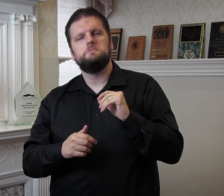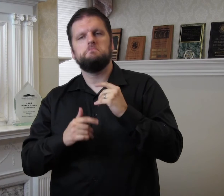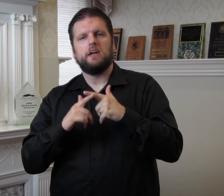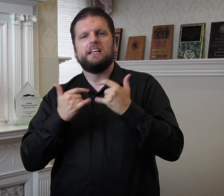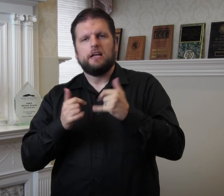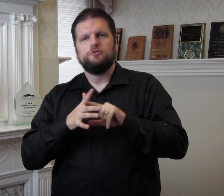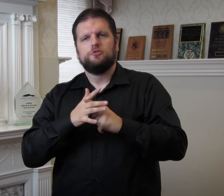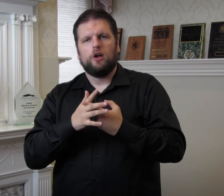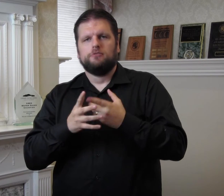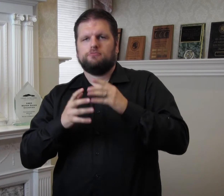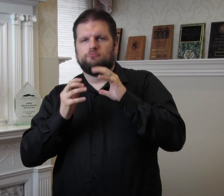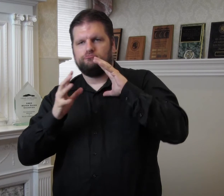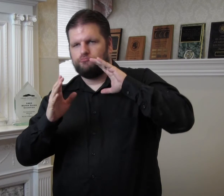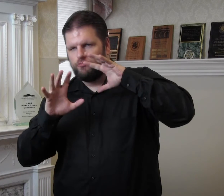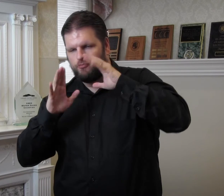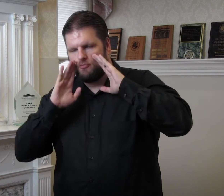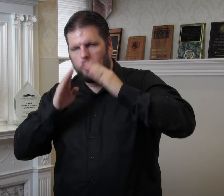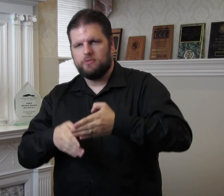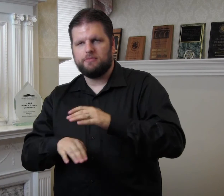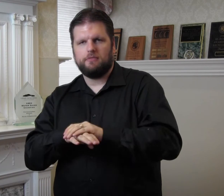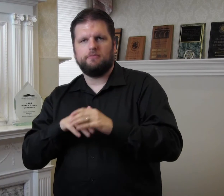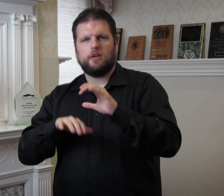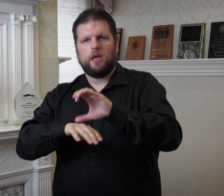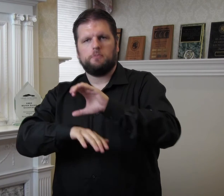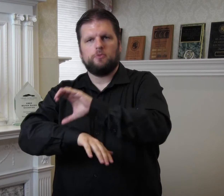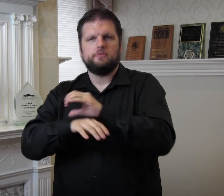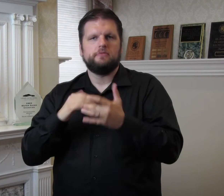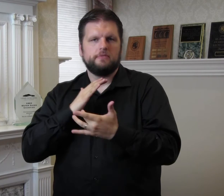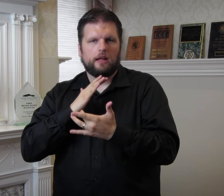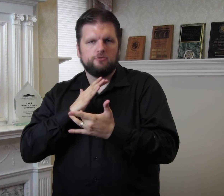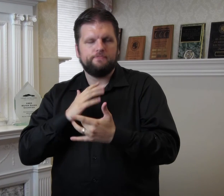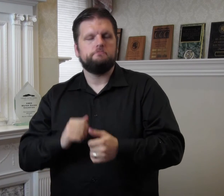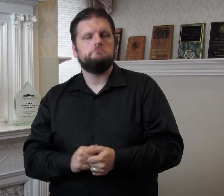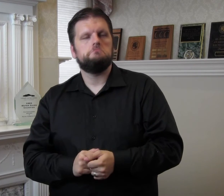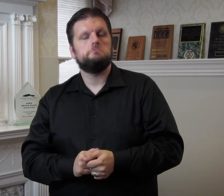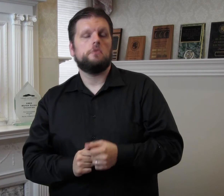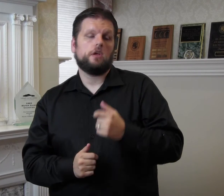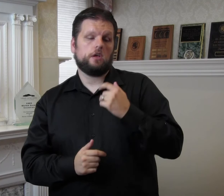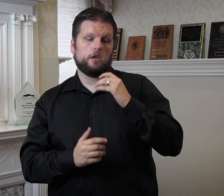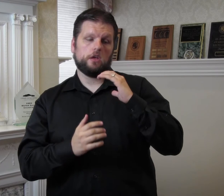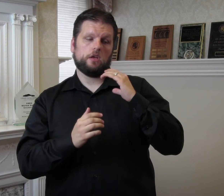Now, I'm starting to move towards reading Braille through the computer.